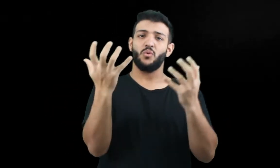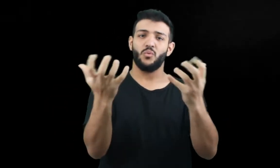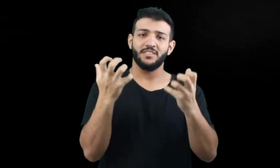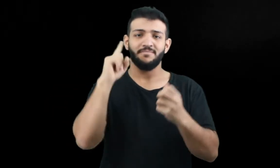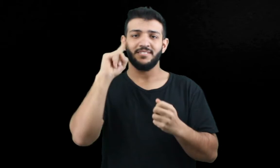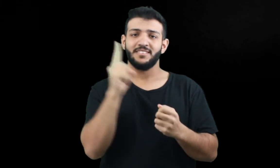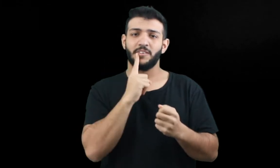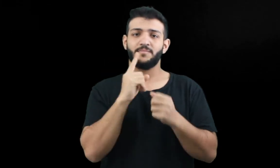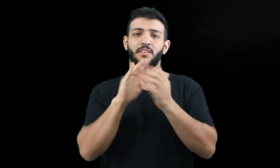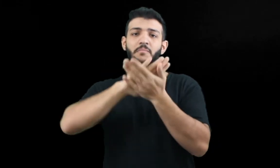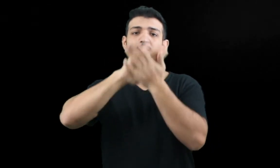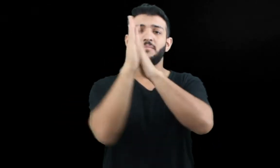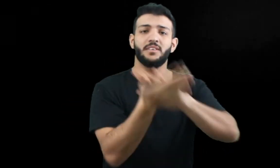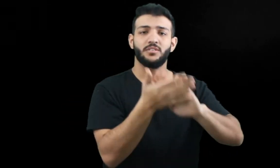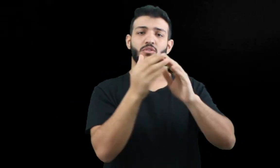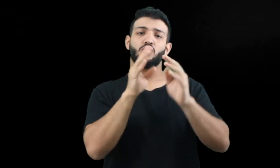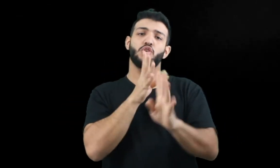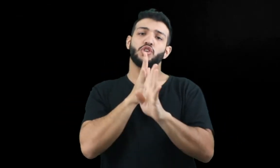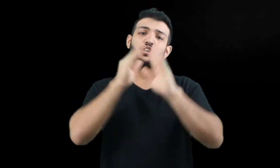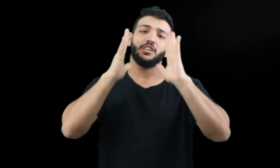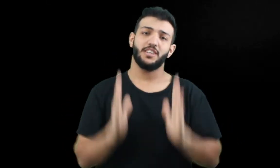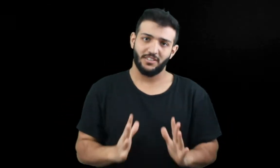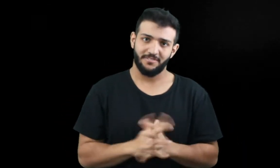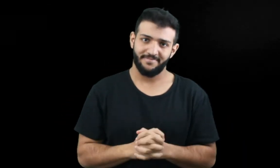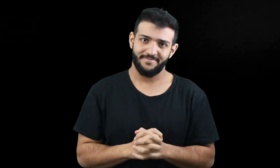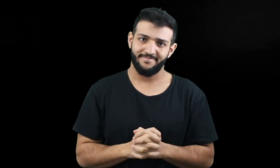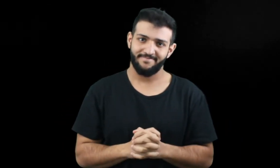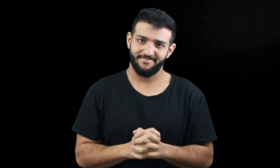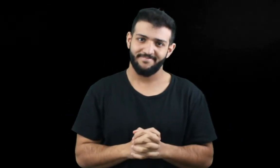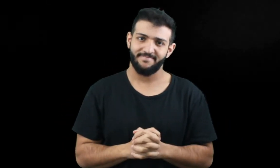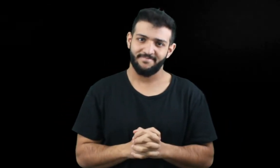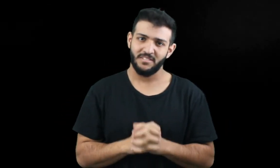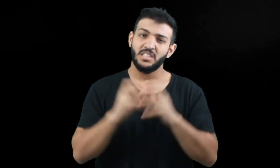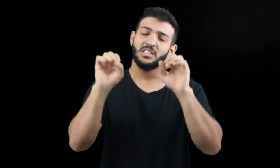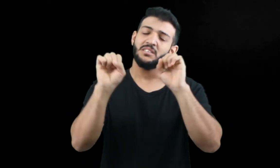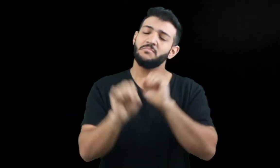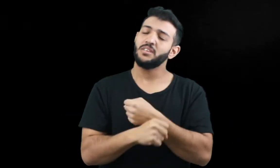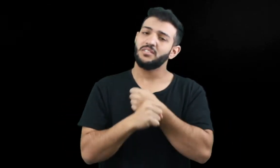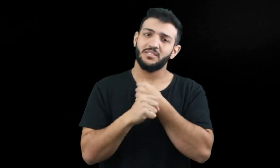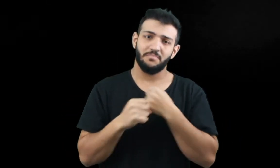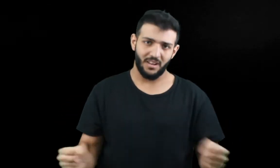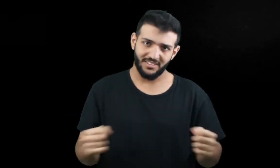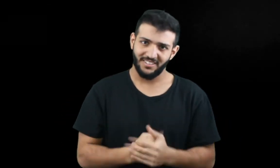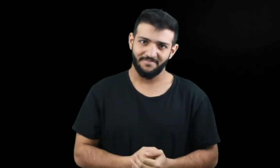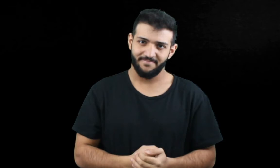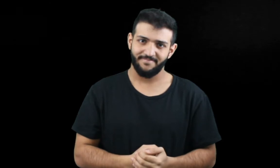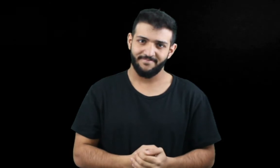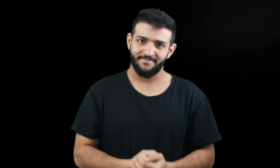Because YOU want us to be hearing! Never gonna happen!